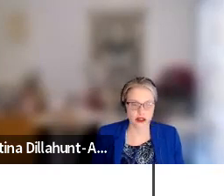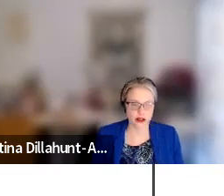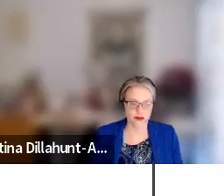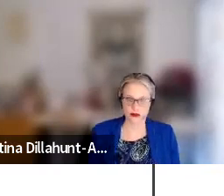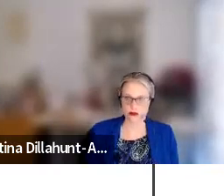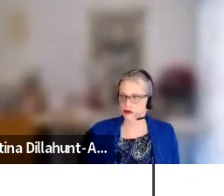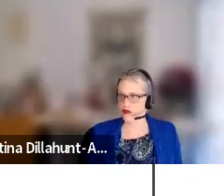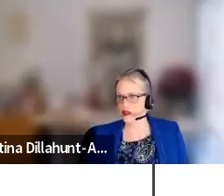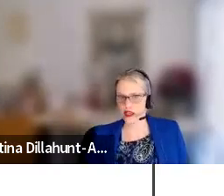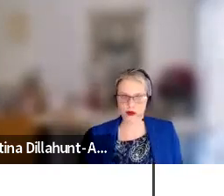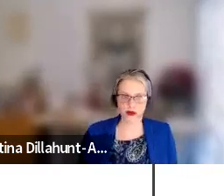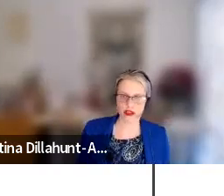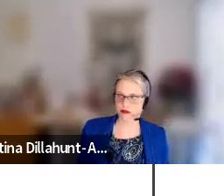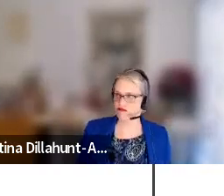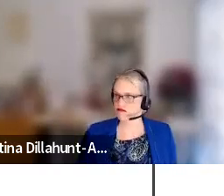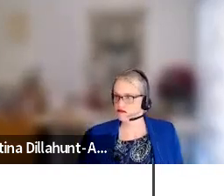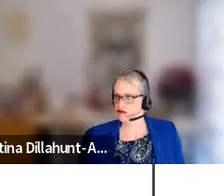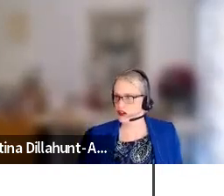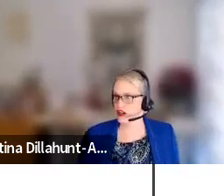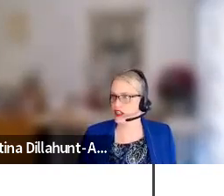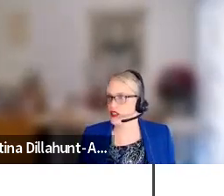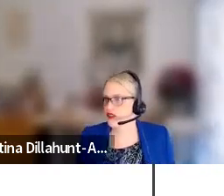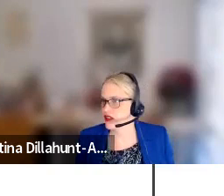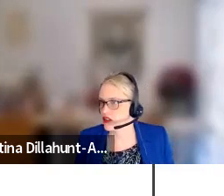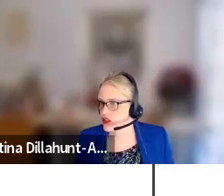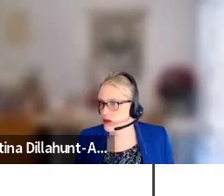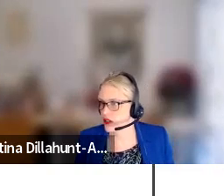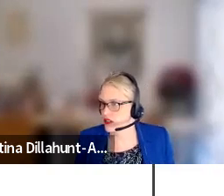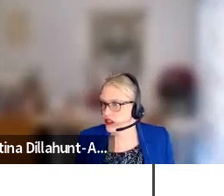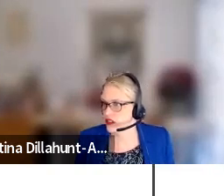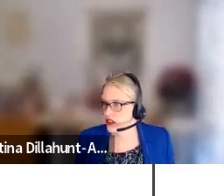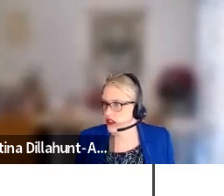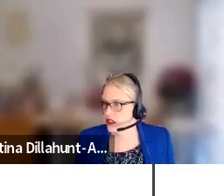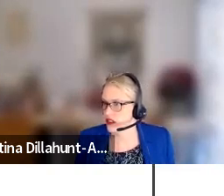Why do you think that is? Anyone wanna raise your hand? Let me see if I can look in the chat box here.